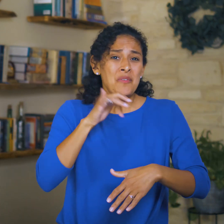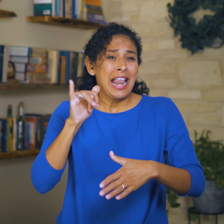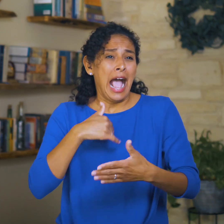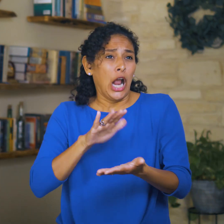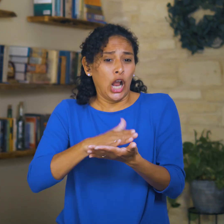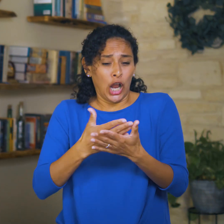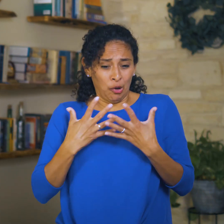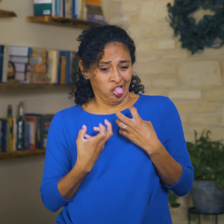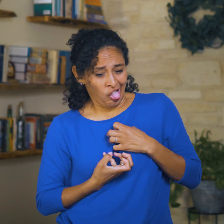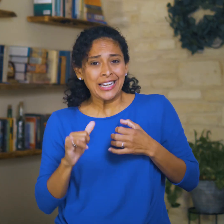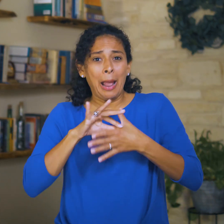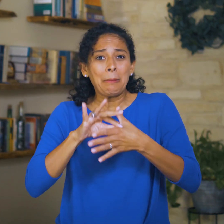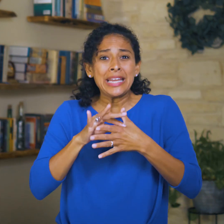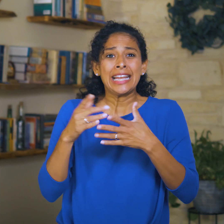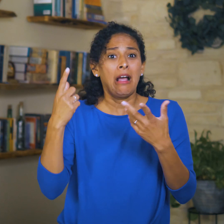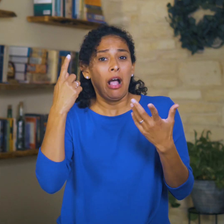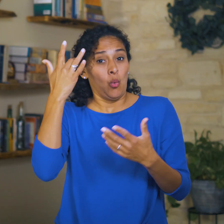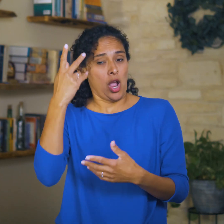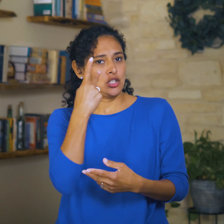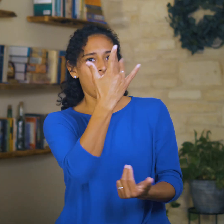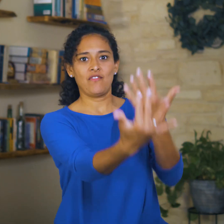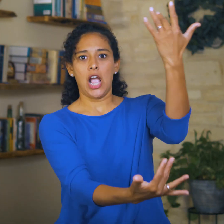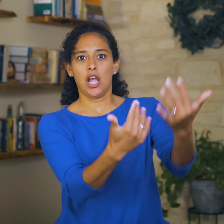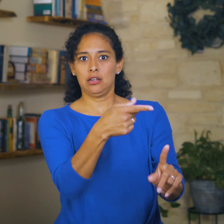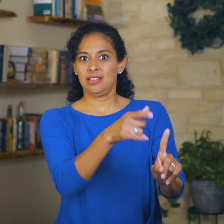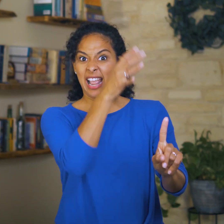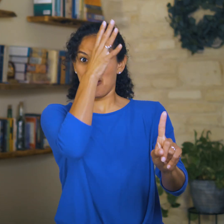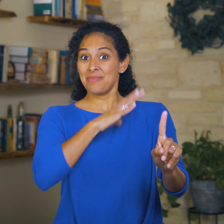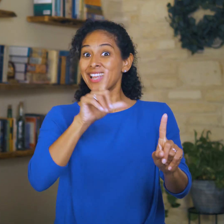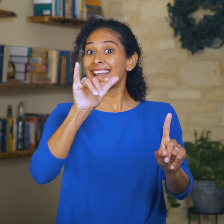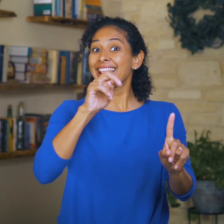cooked like meat in a pot— possibly because of the fires the man in linen